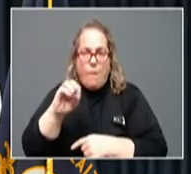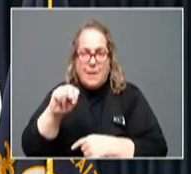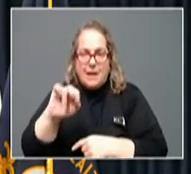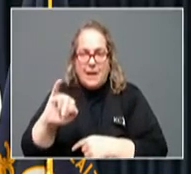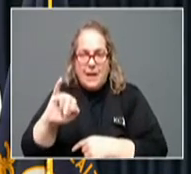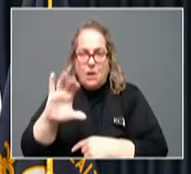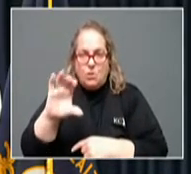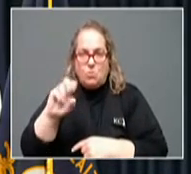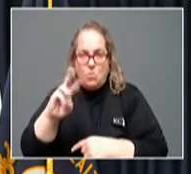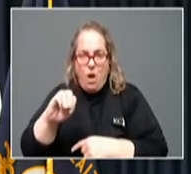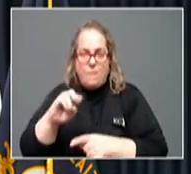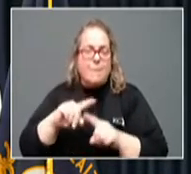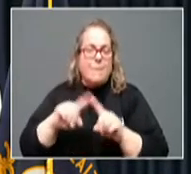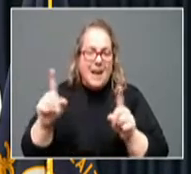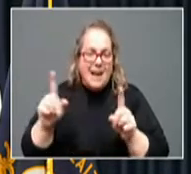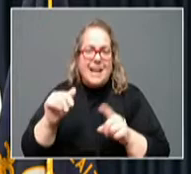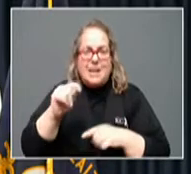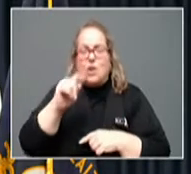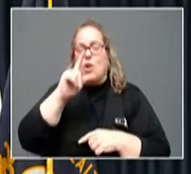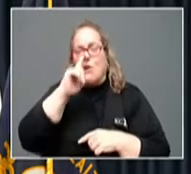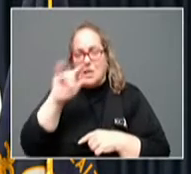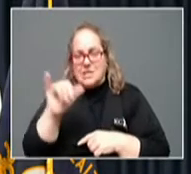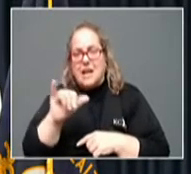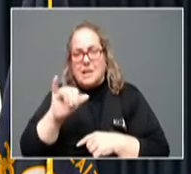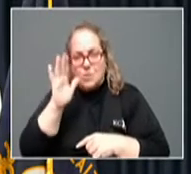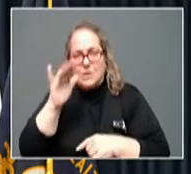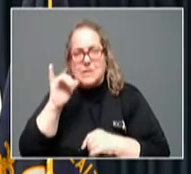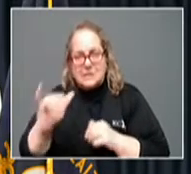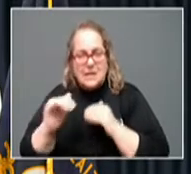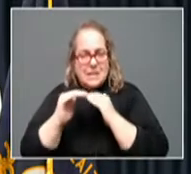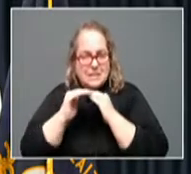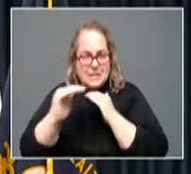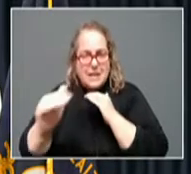least looks like it's going to stay steady with people getting vaccinated.